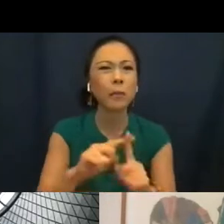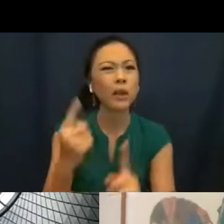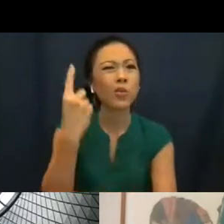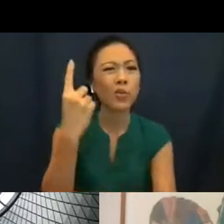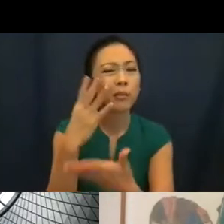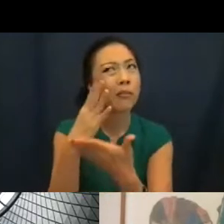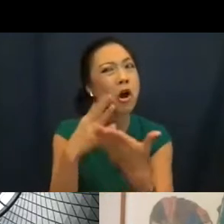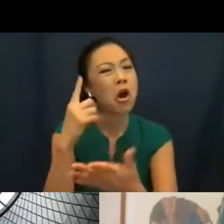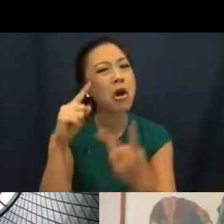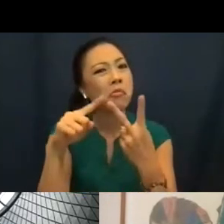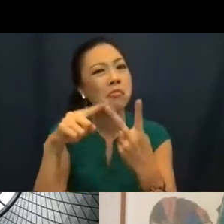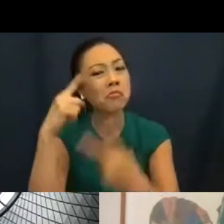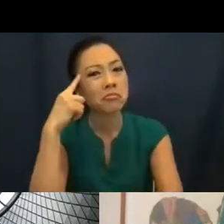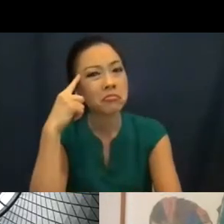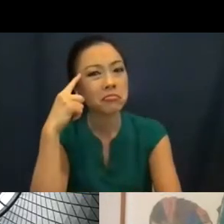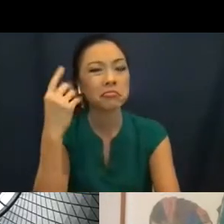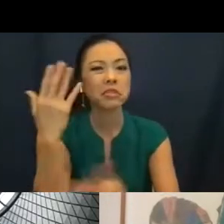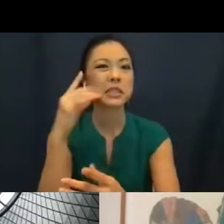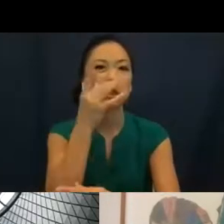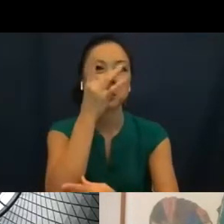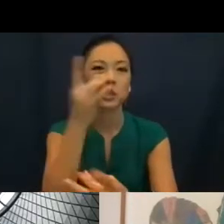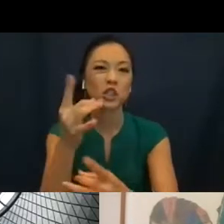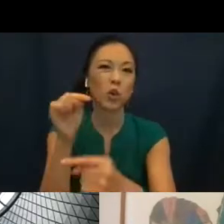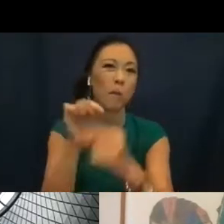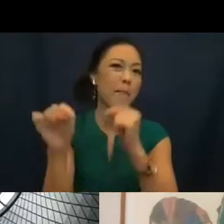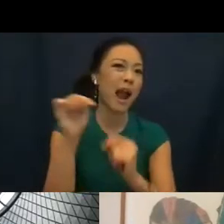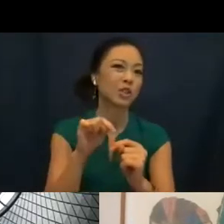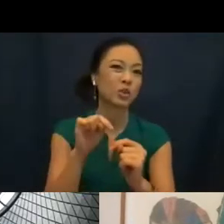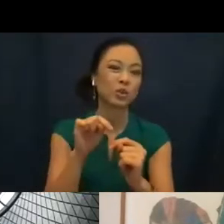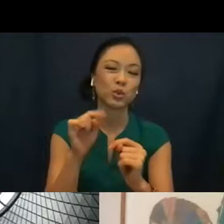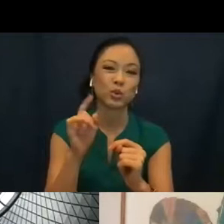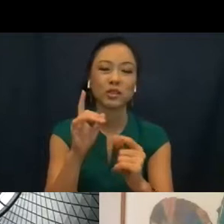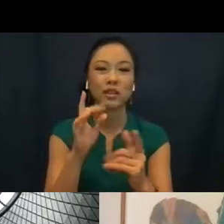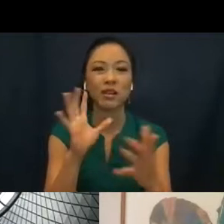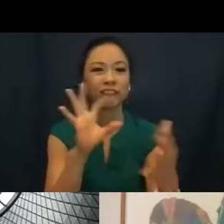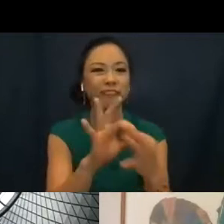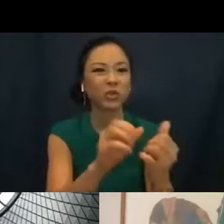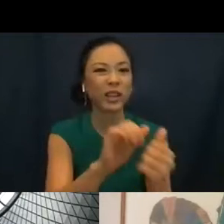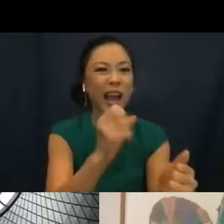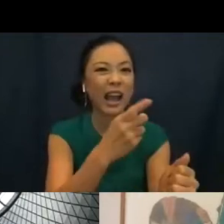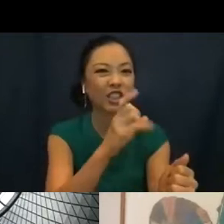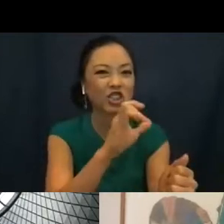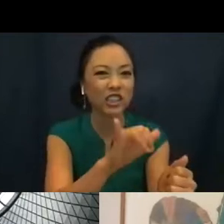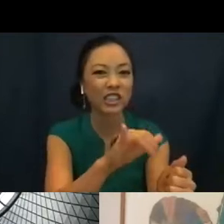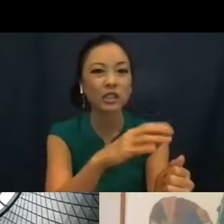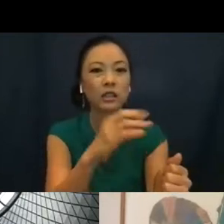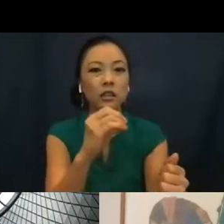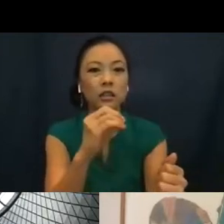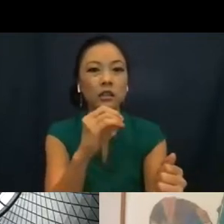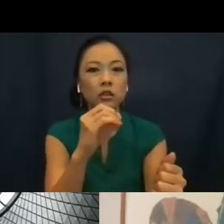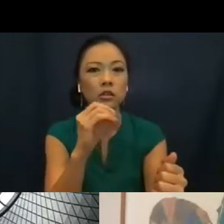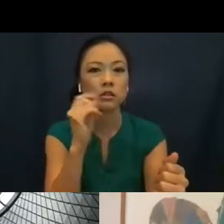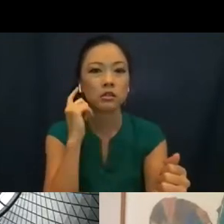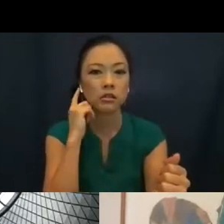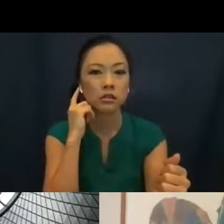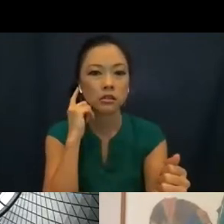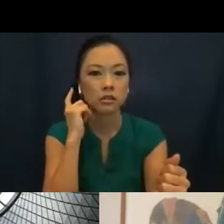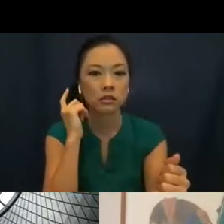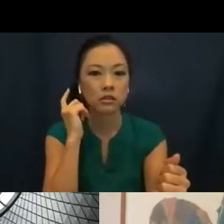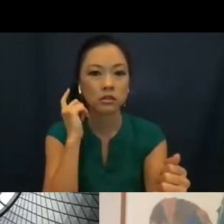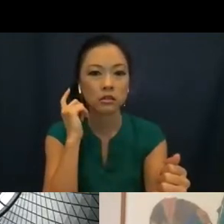it would be interesting to go back to, jumping off of Ashley and jumping off of --